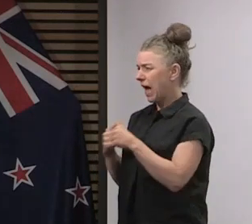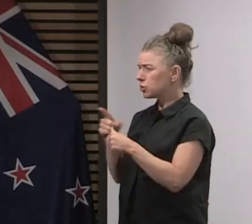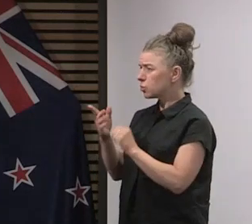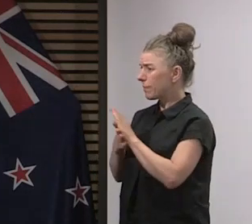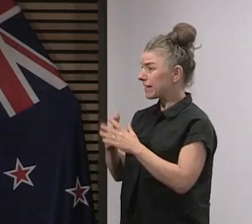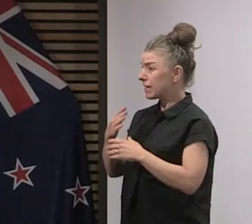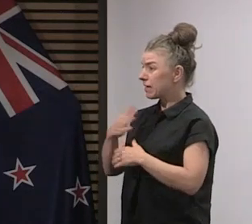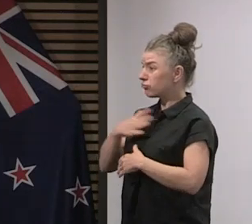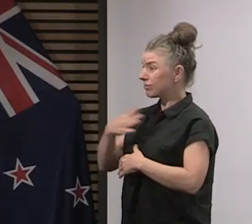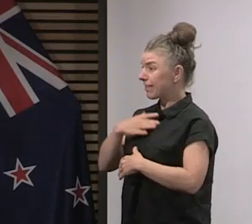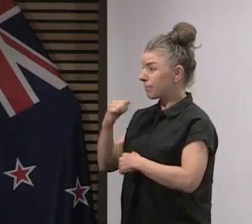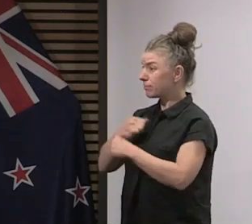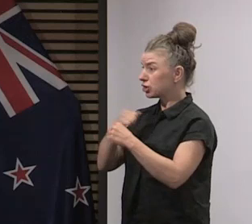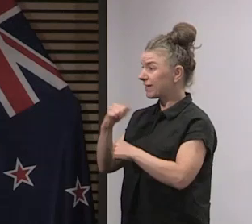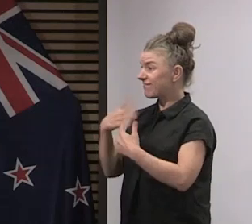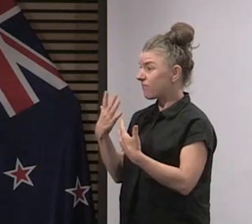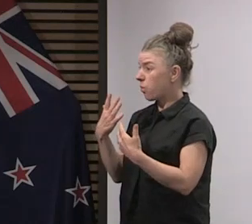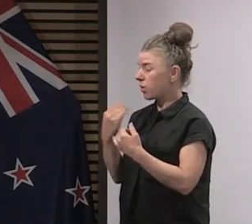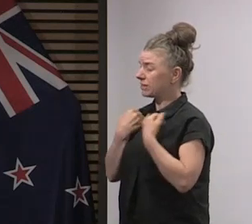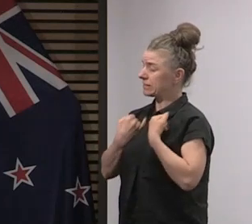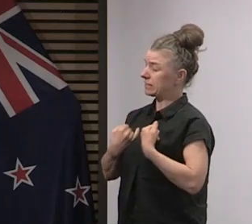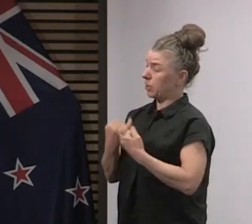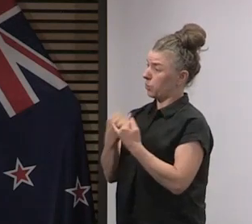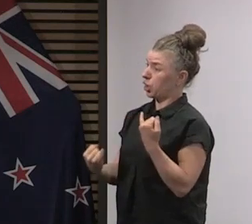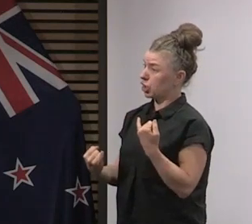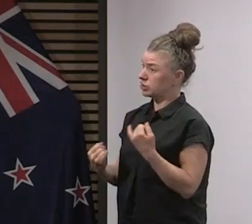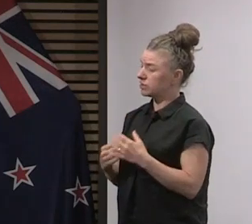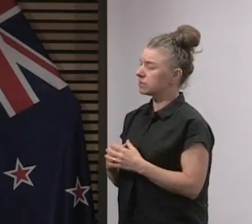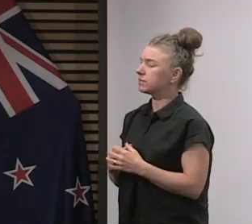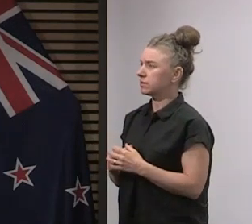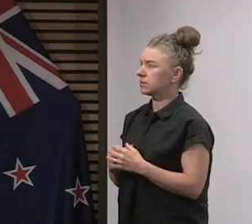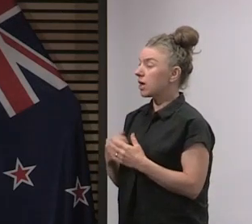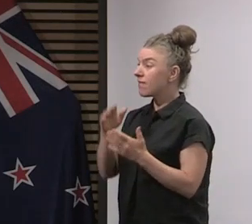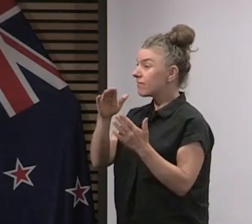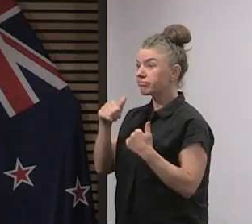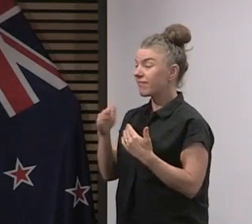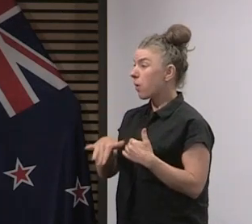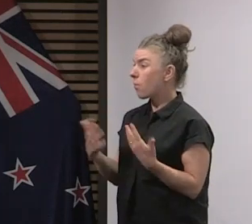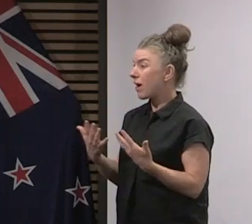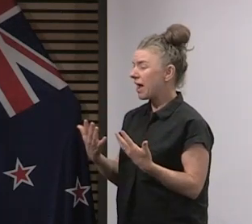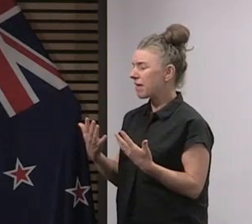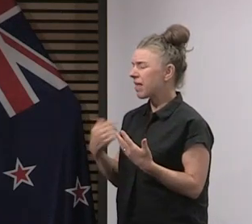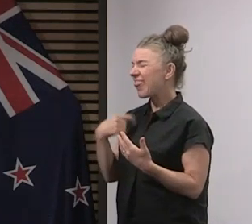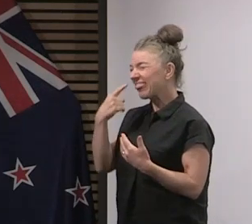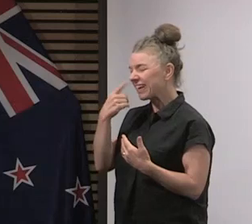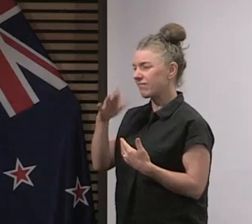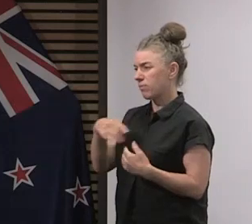respirators. Where did you source them from and when do you expect them to come in?